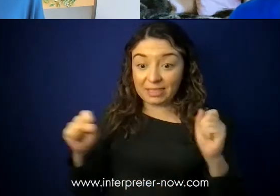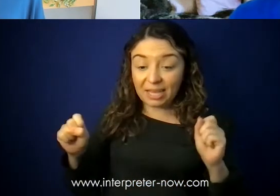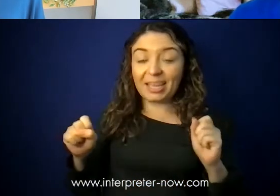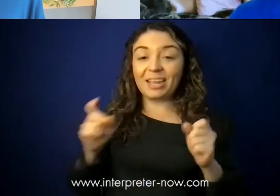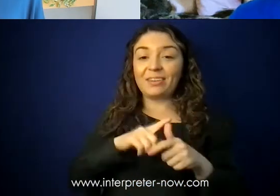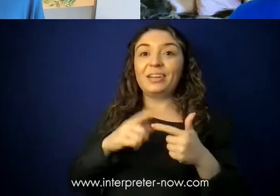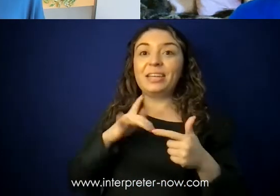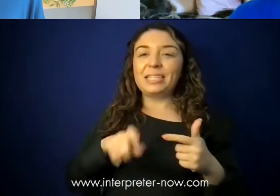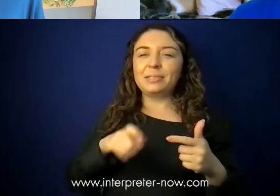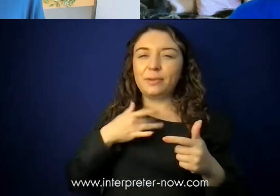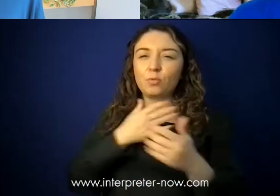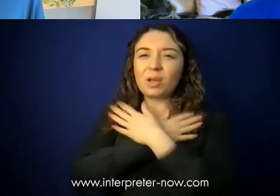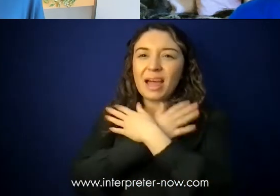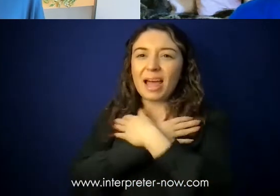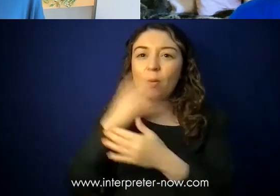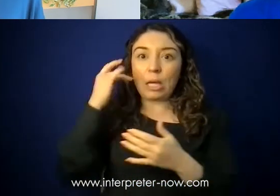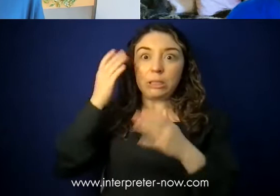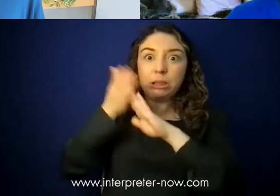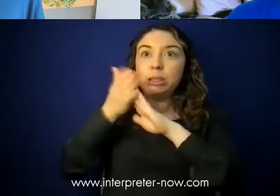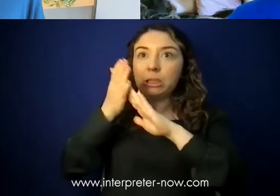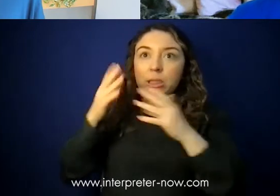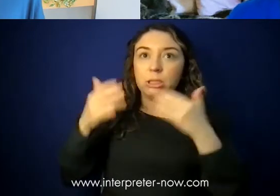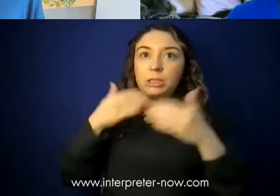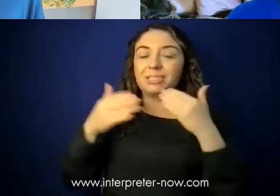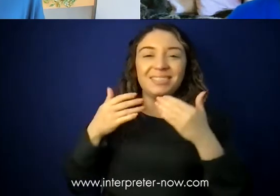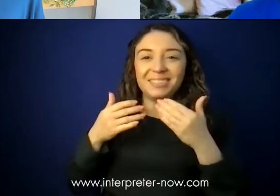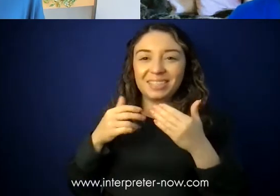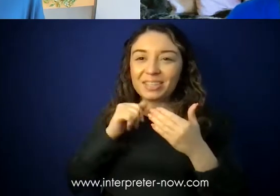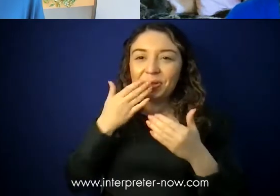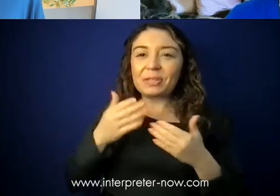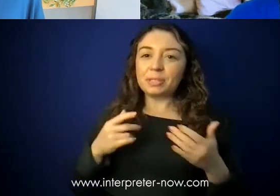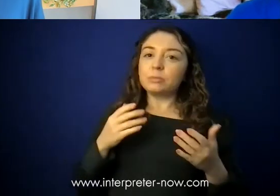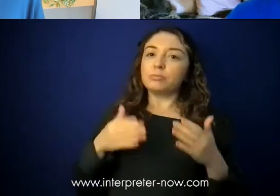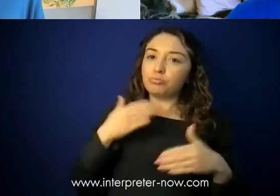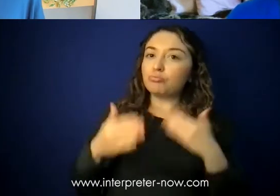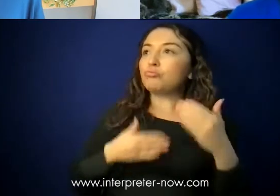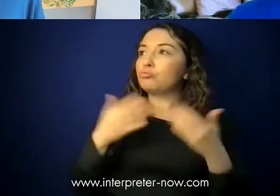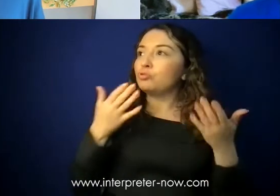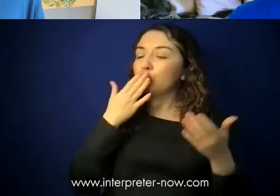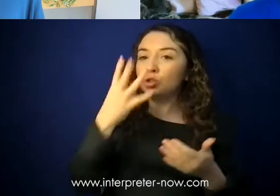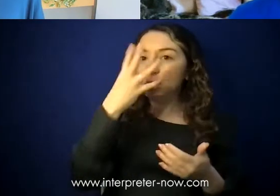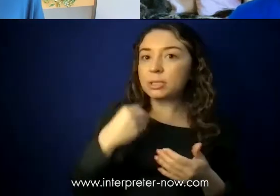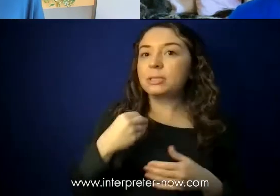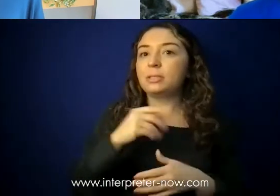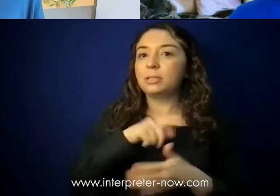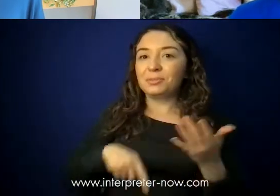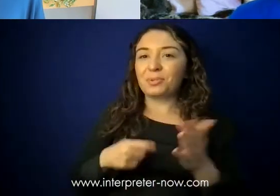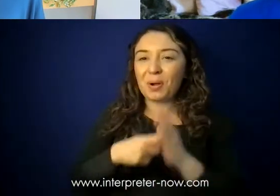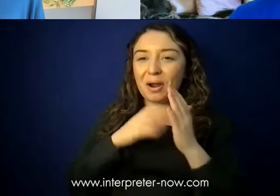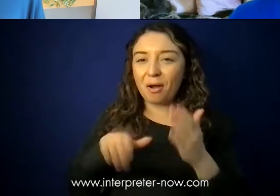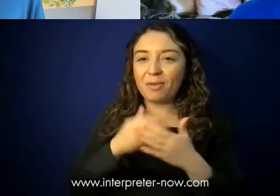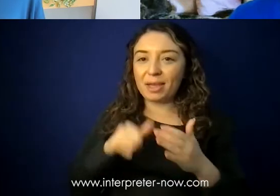shape, needs to be well-rested, needs to have slept, all of those things, in order to be